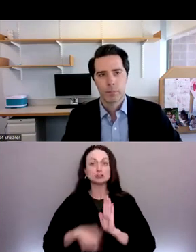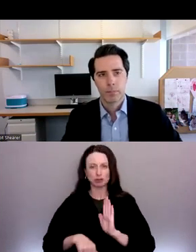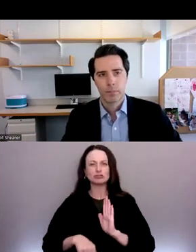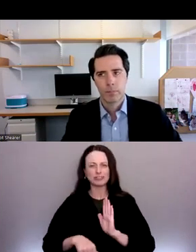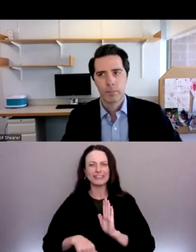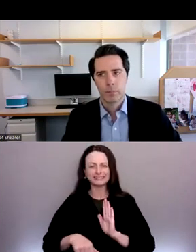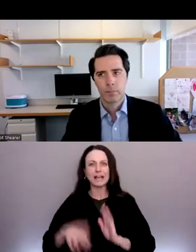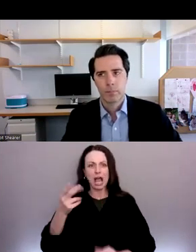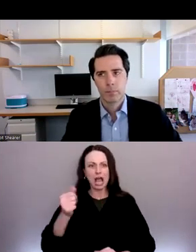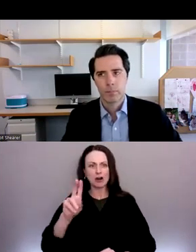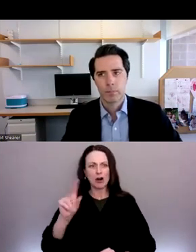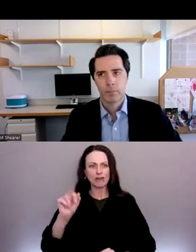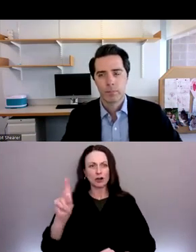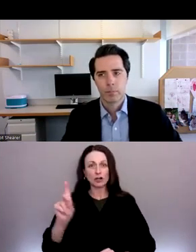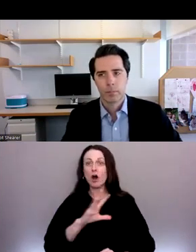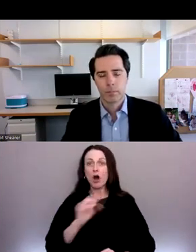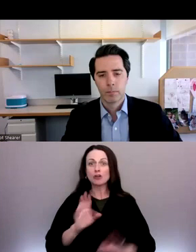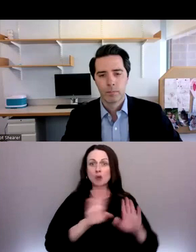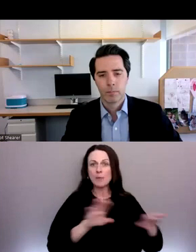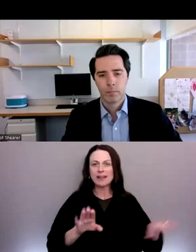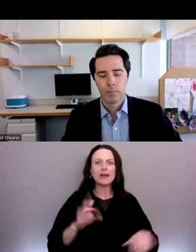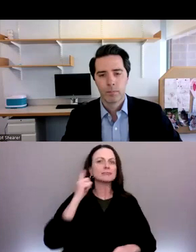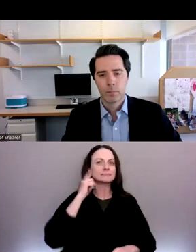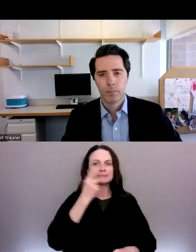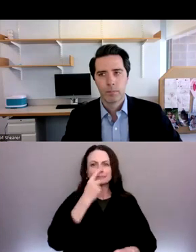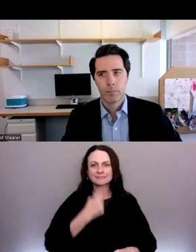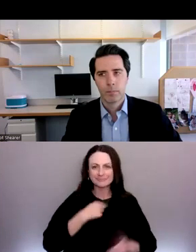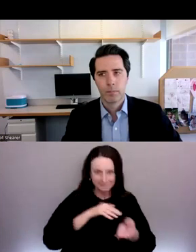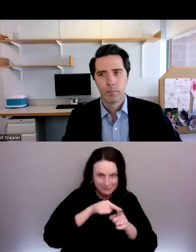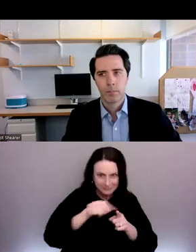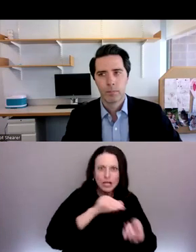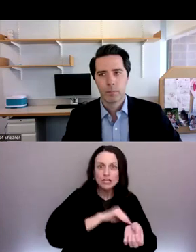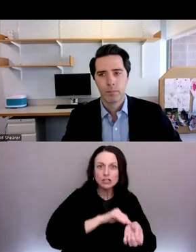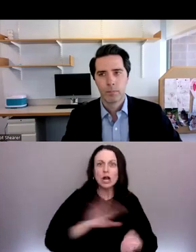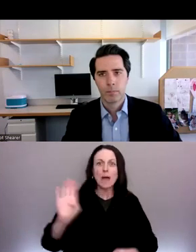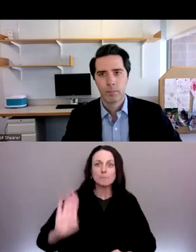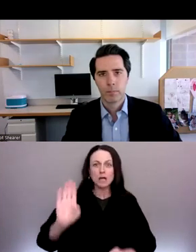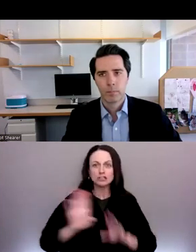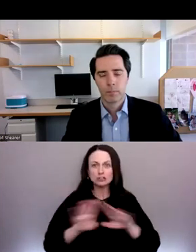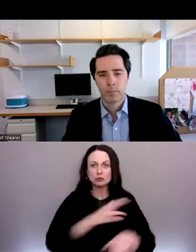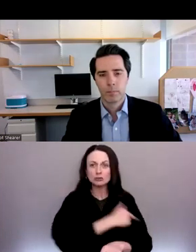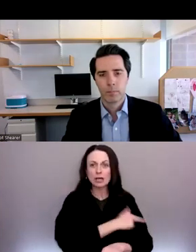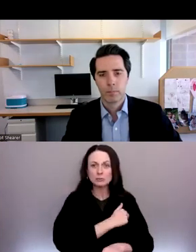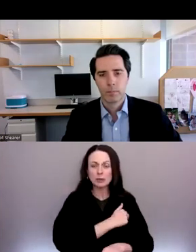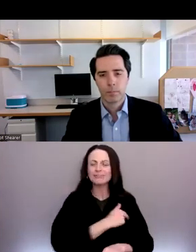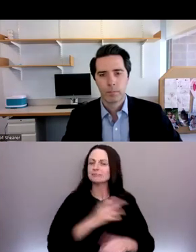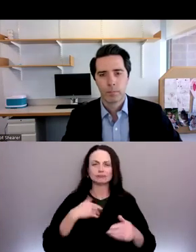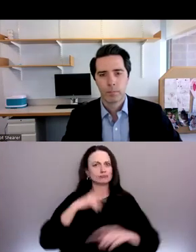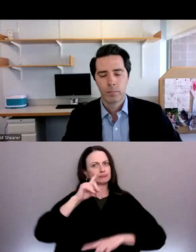Pediatric otolaryngologist at Boston Children's Hospital where he cares for